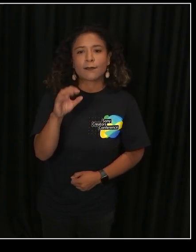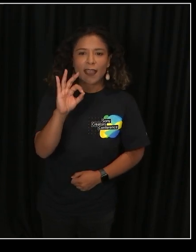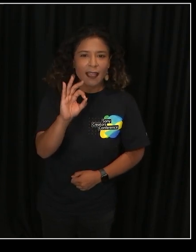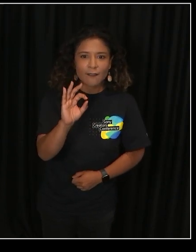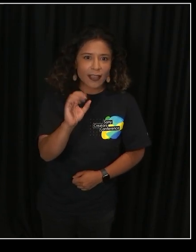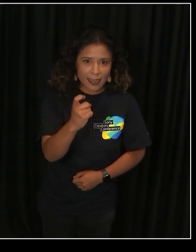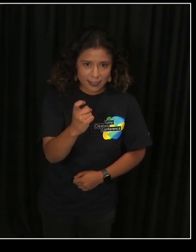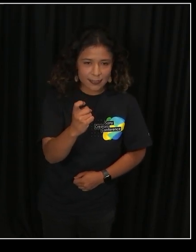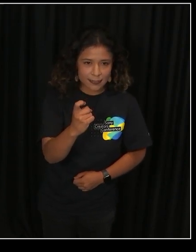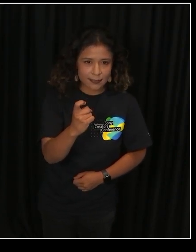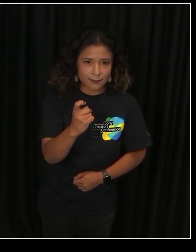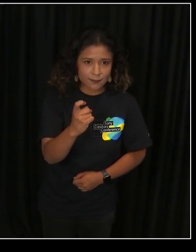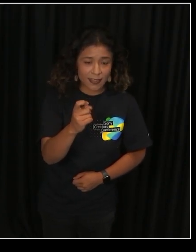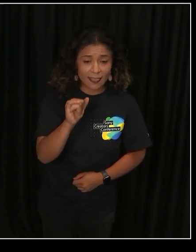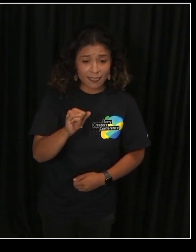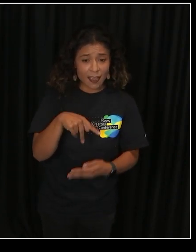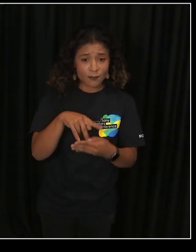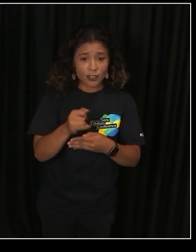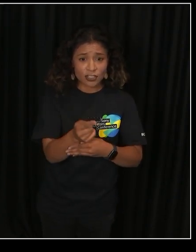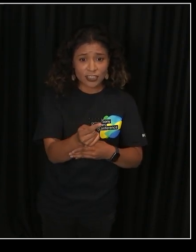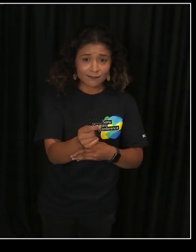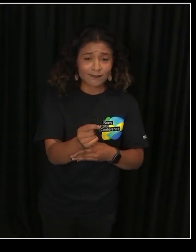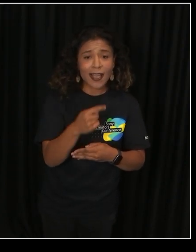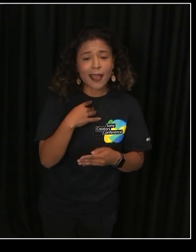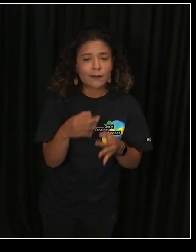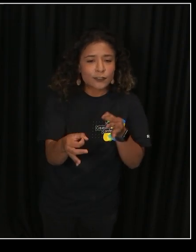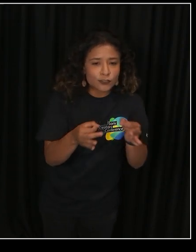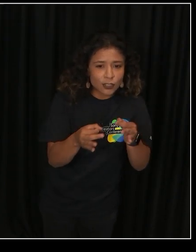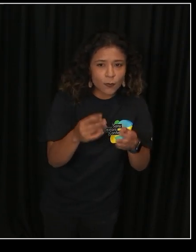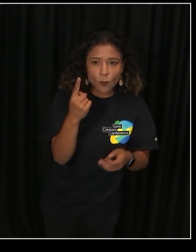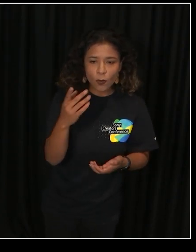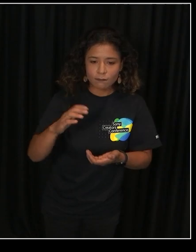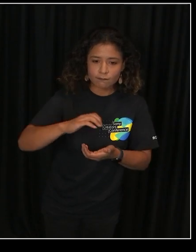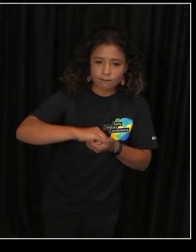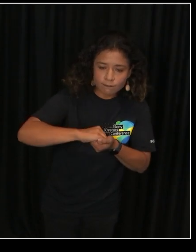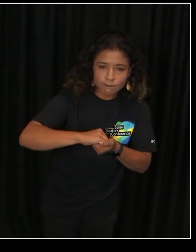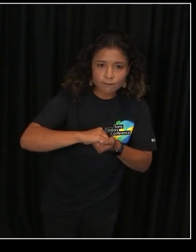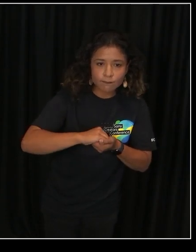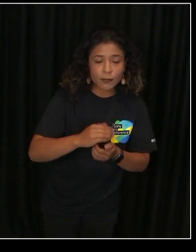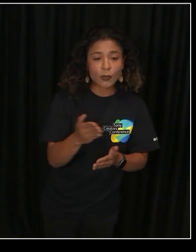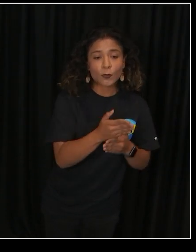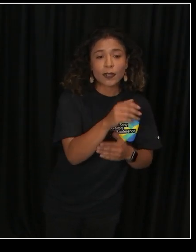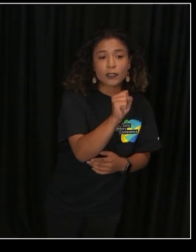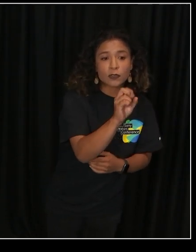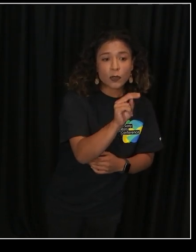The particular project that I'm describing was a collaborative effort between Sony AI, Polyphony Digital,